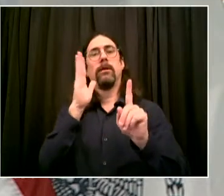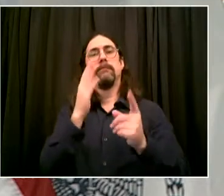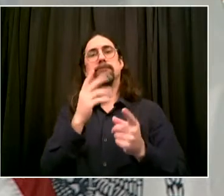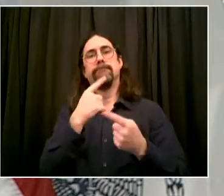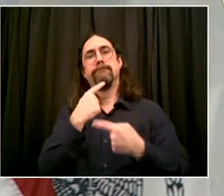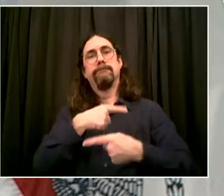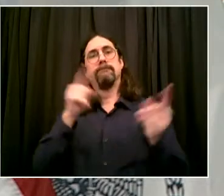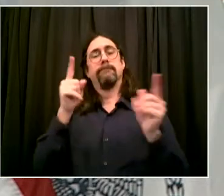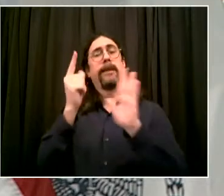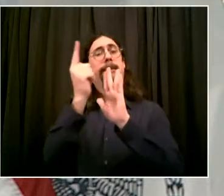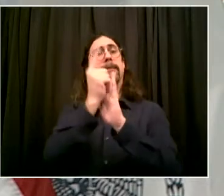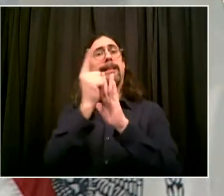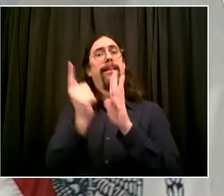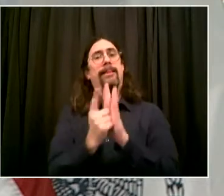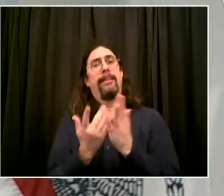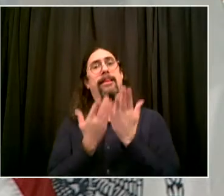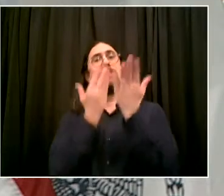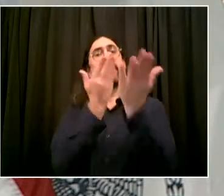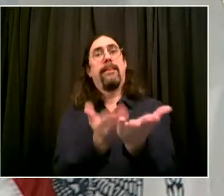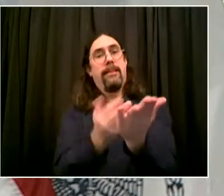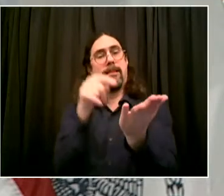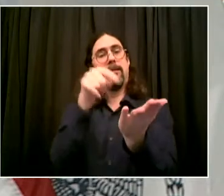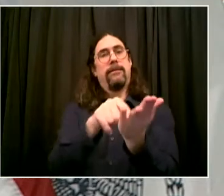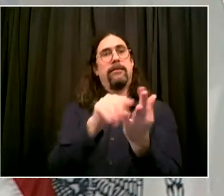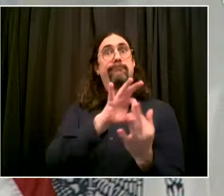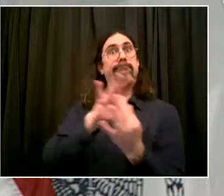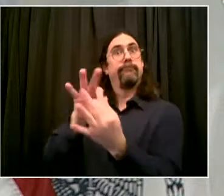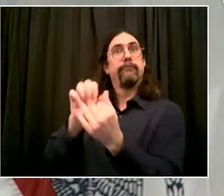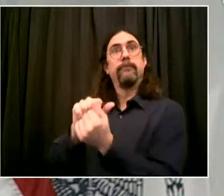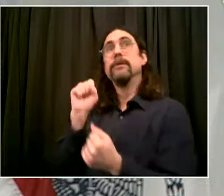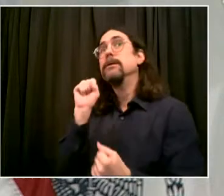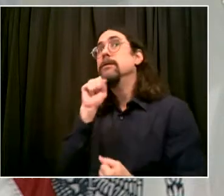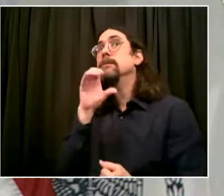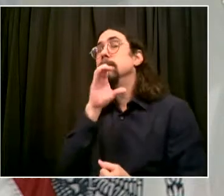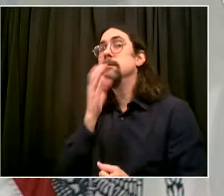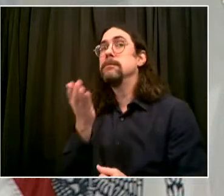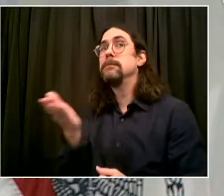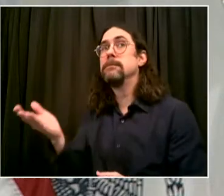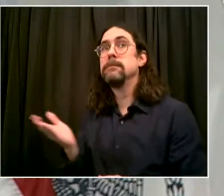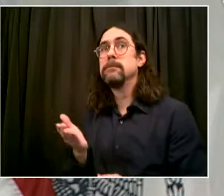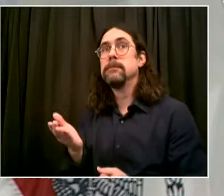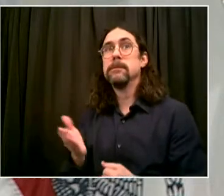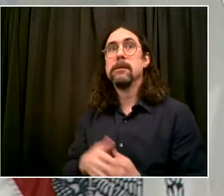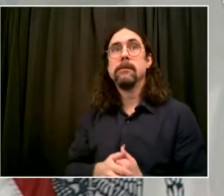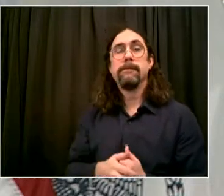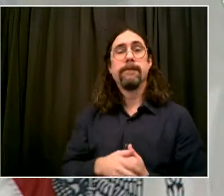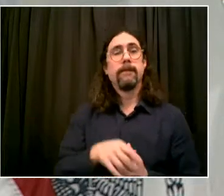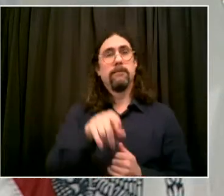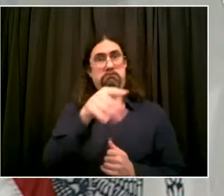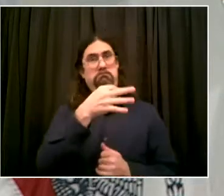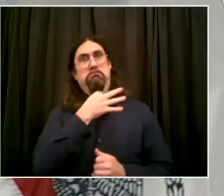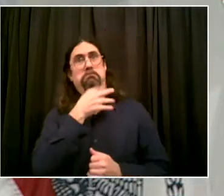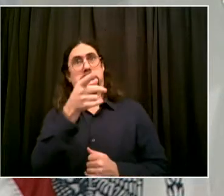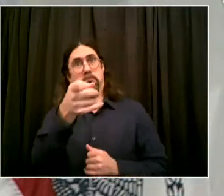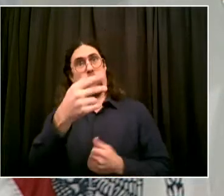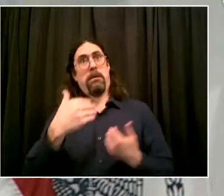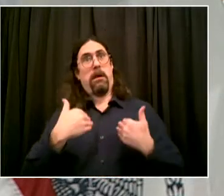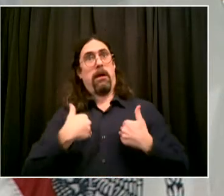AND I WILL TURN